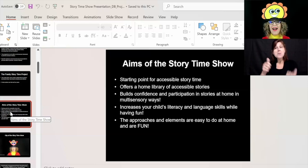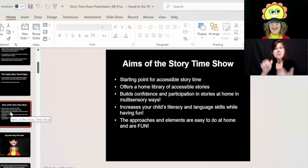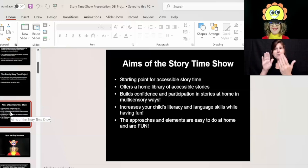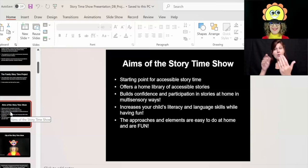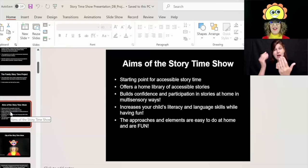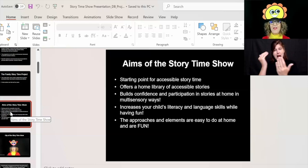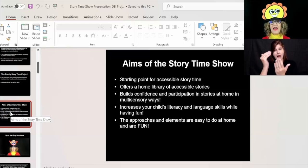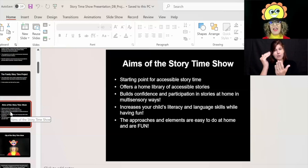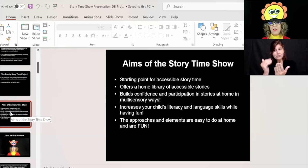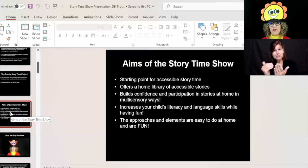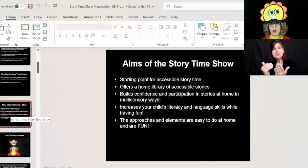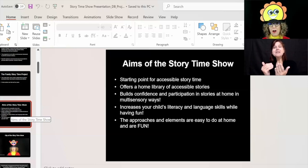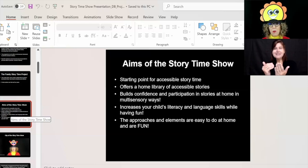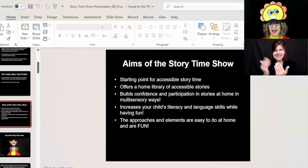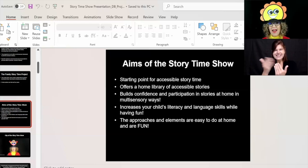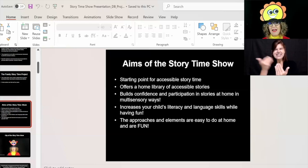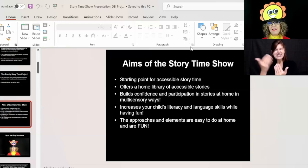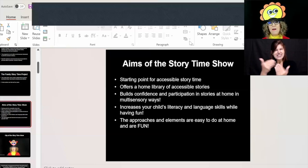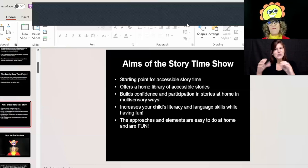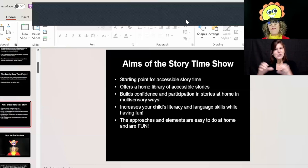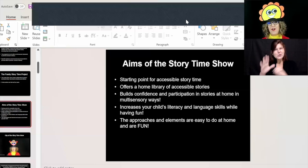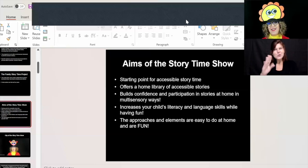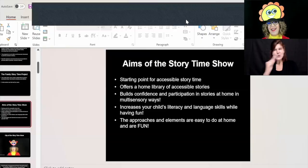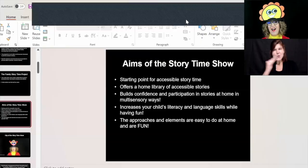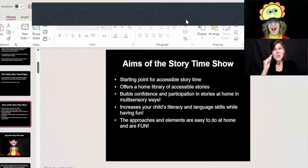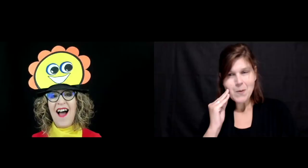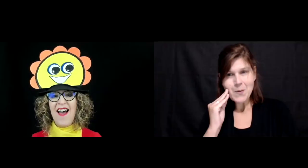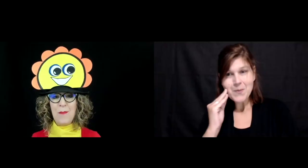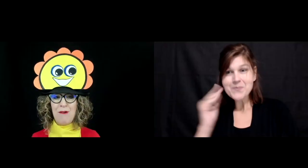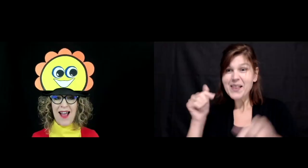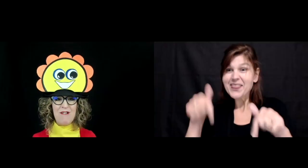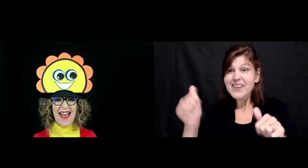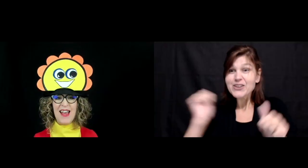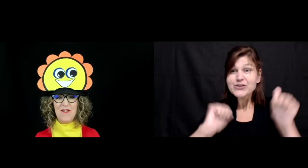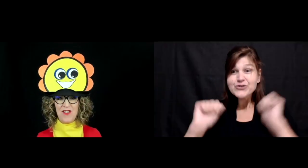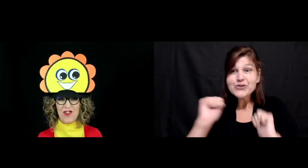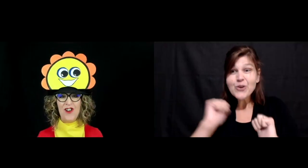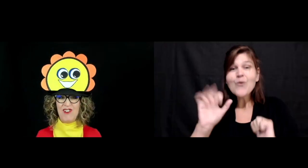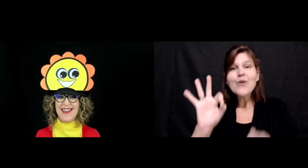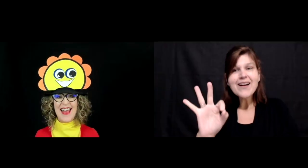and the show is fun. The primary aim for the children